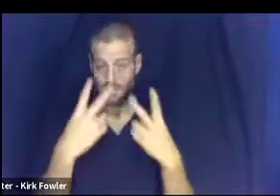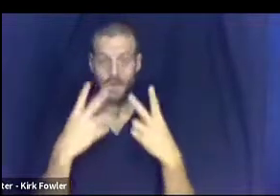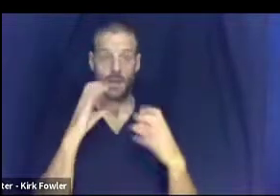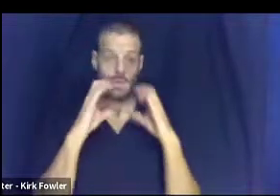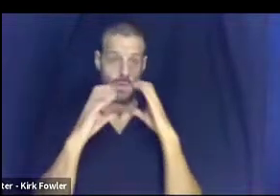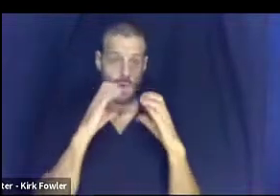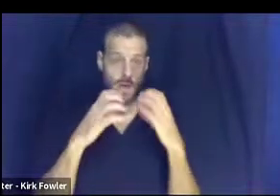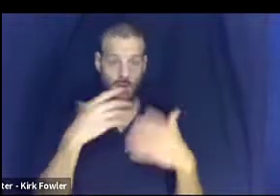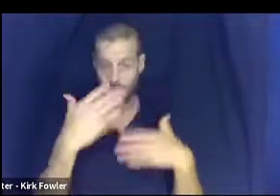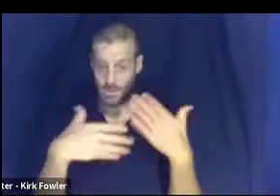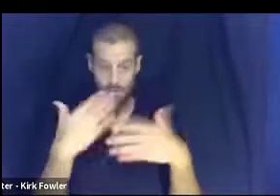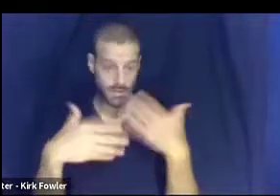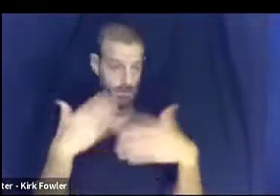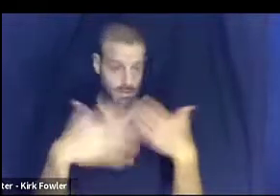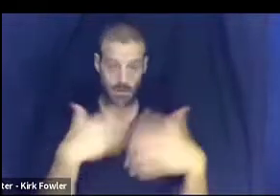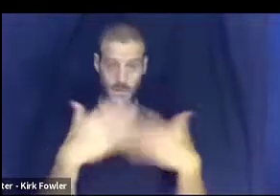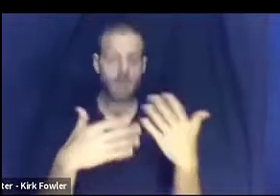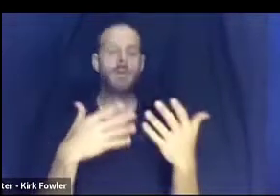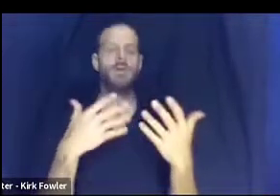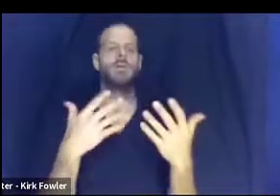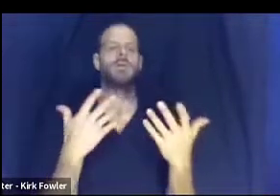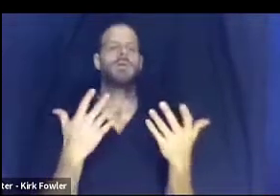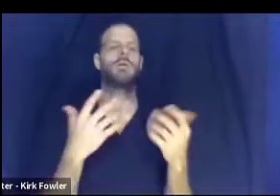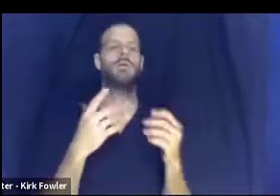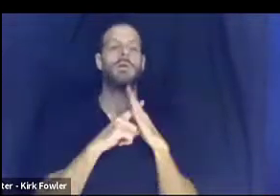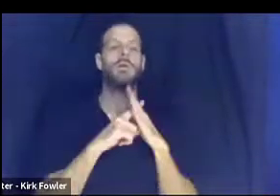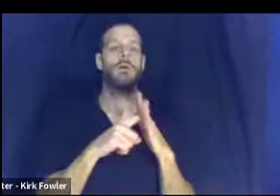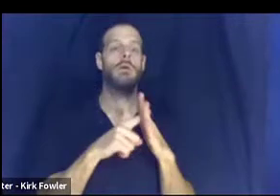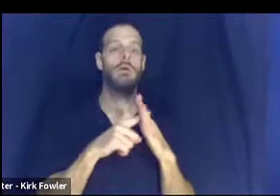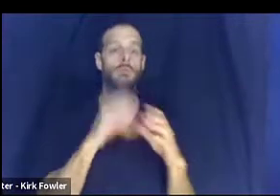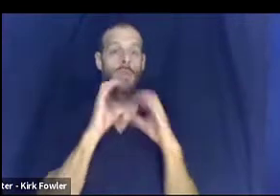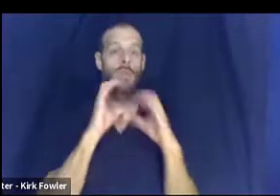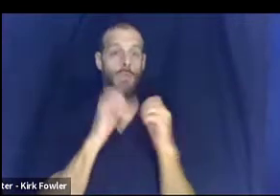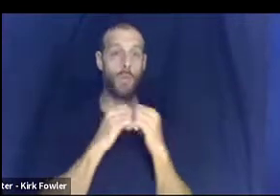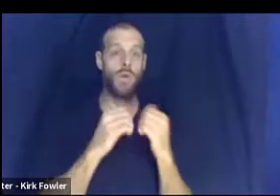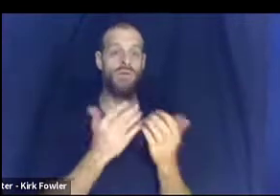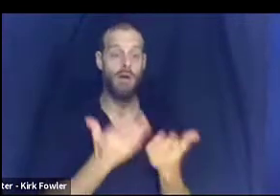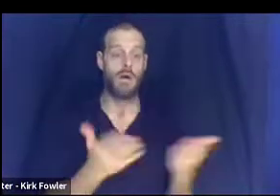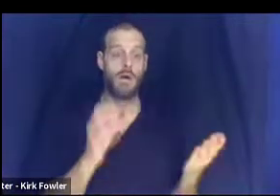So, we see beginning to communicate with actual objects in little calendar boxes,